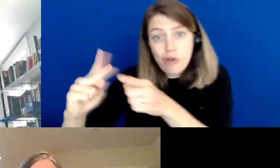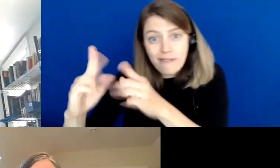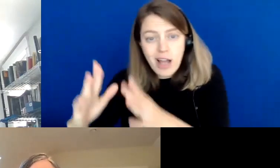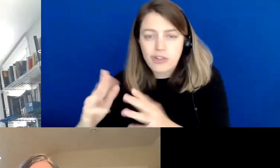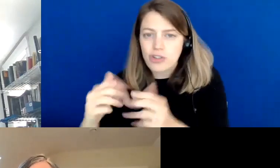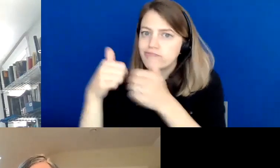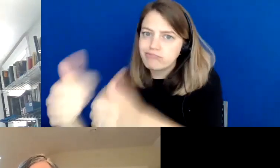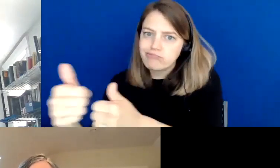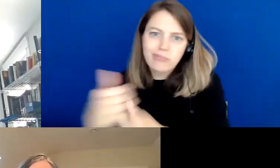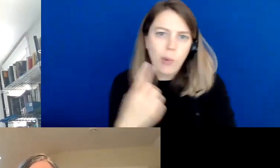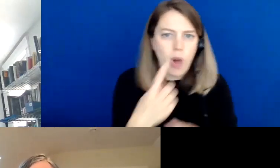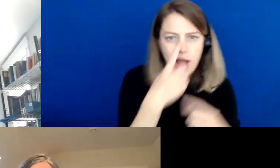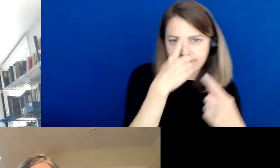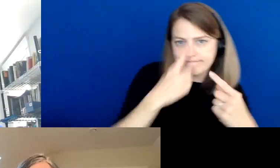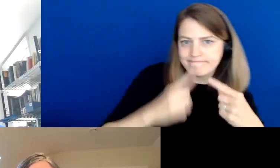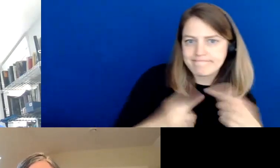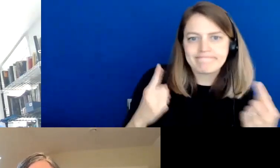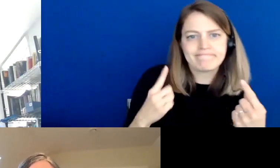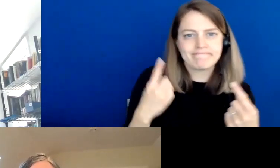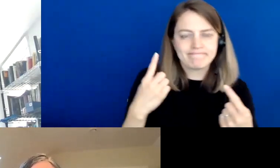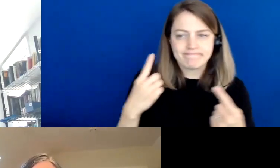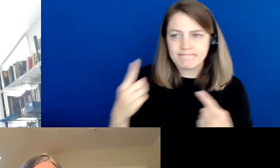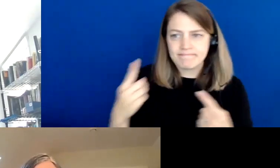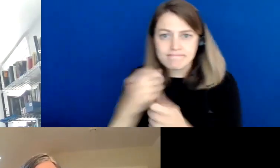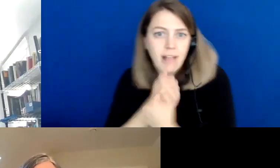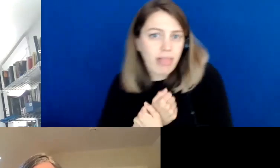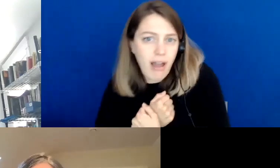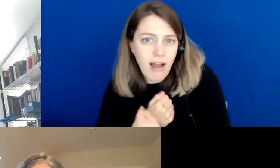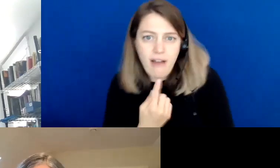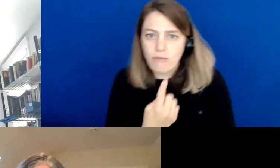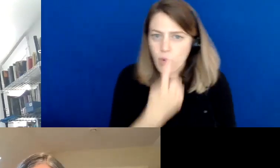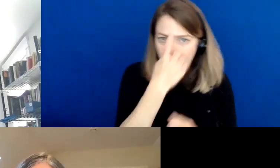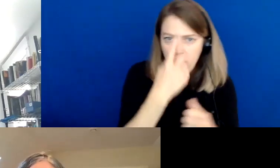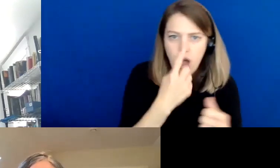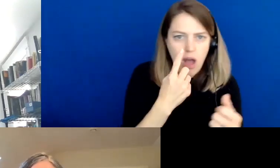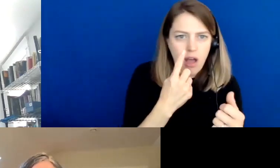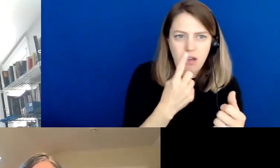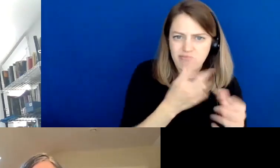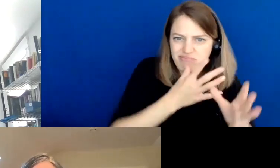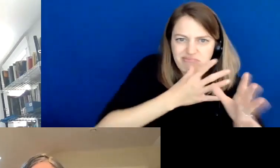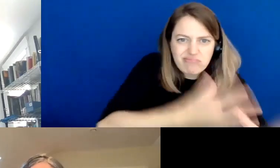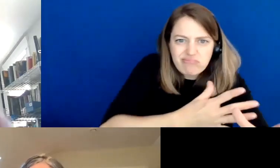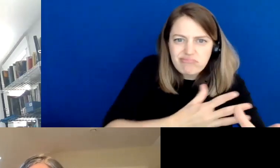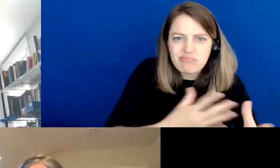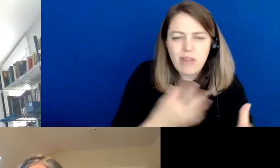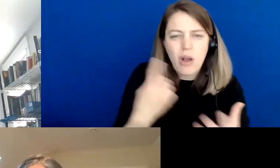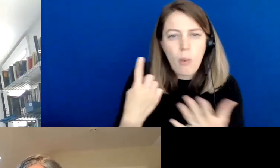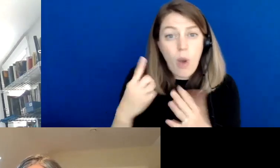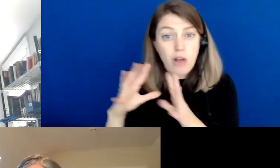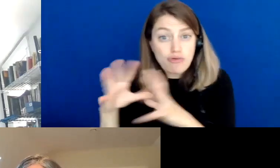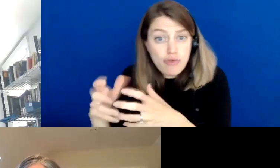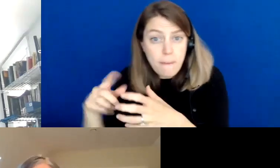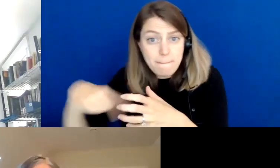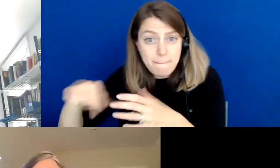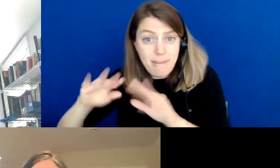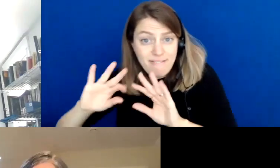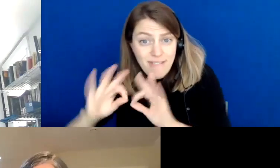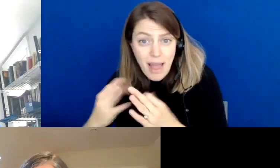hated it, thought it was immoral. One set of families had deeply believed in it,